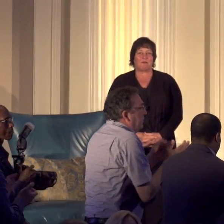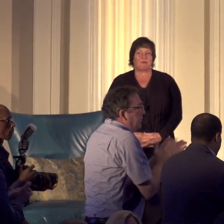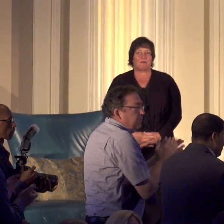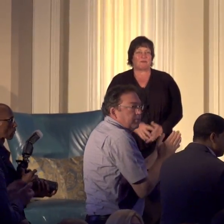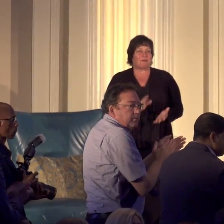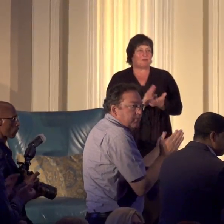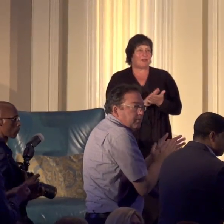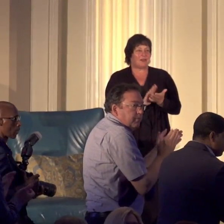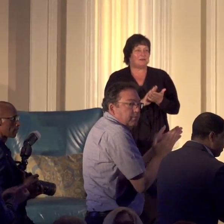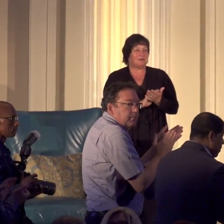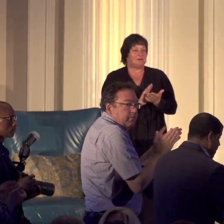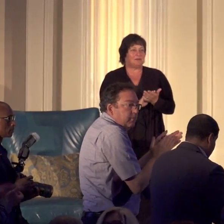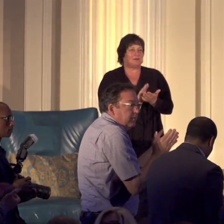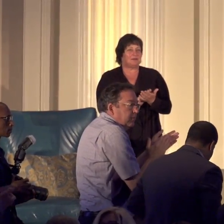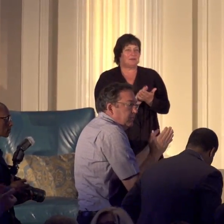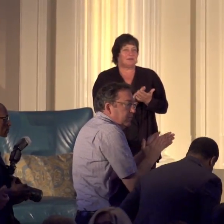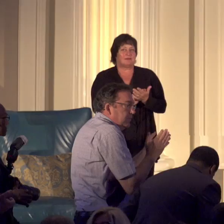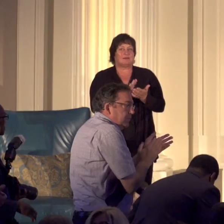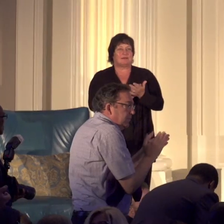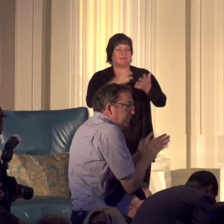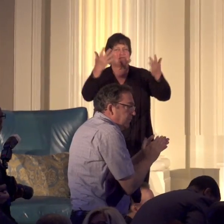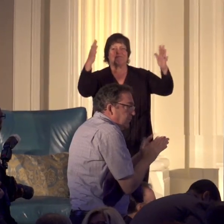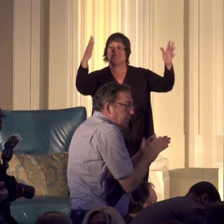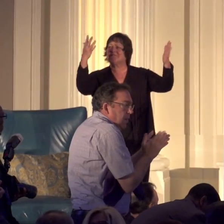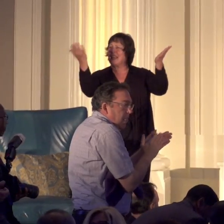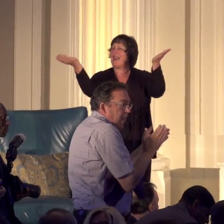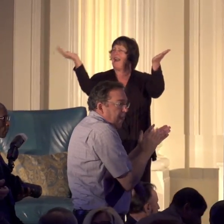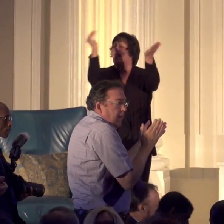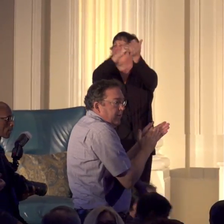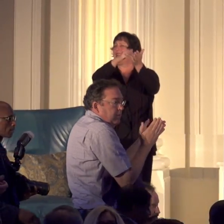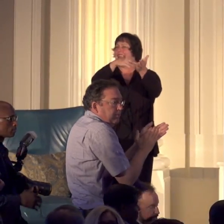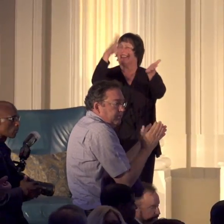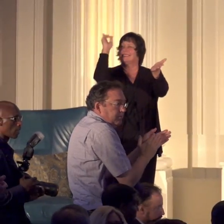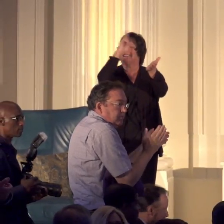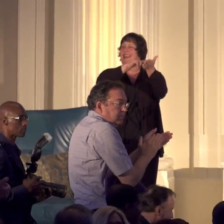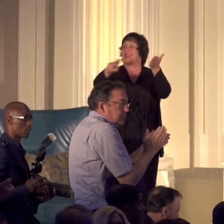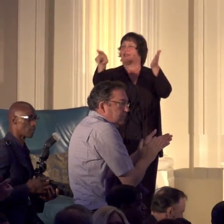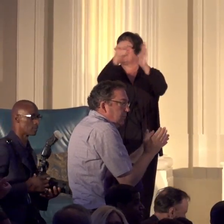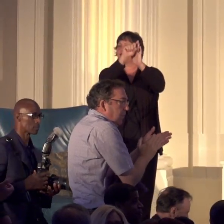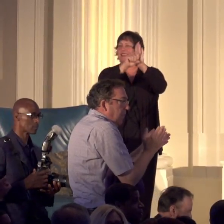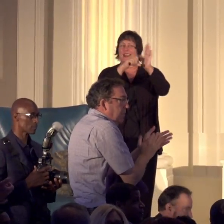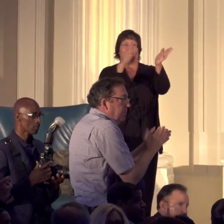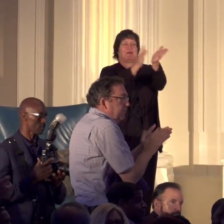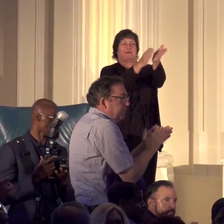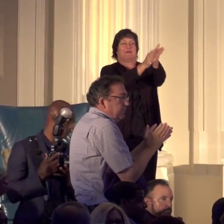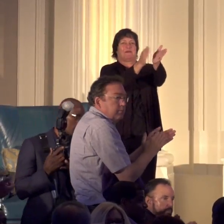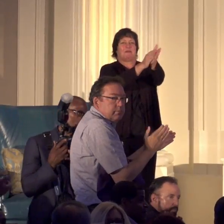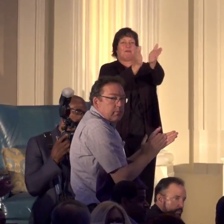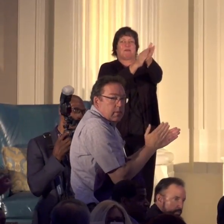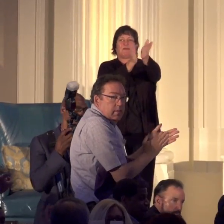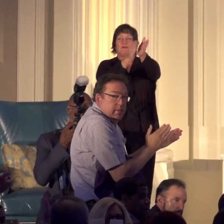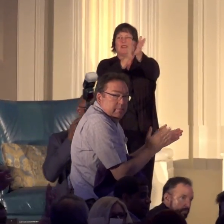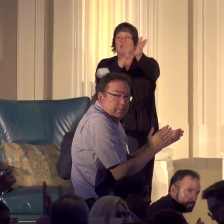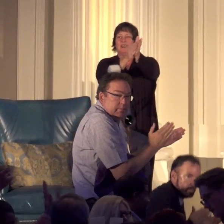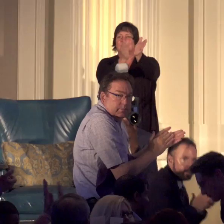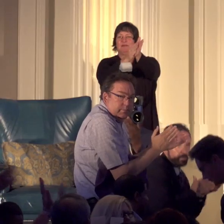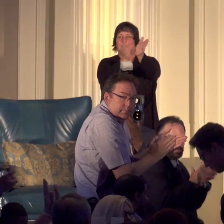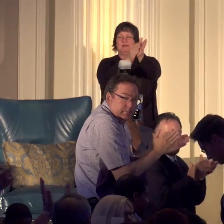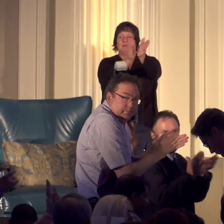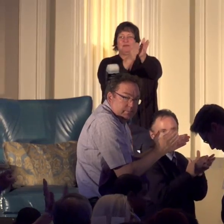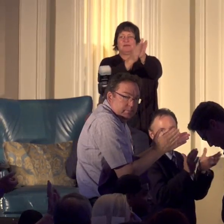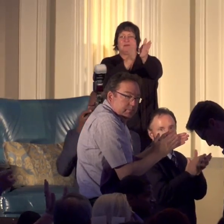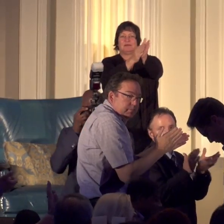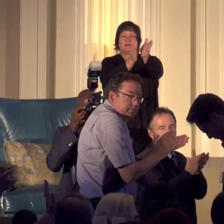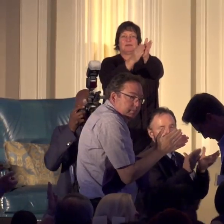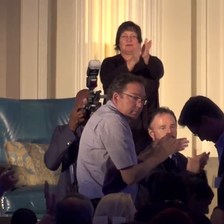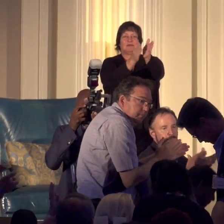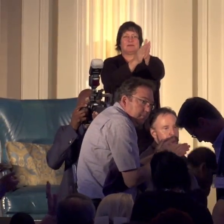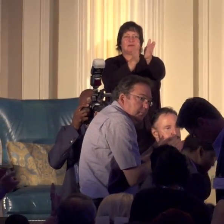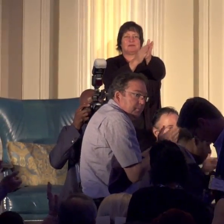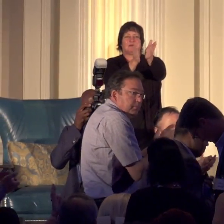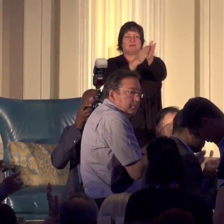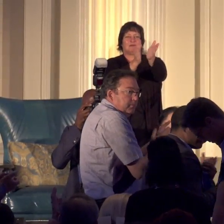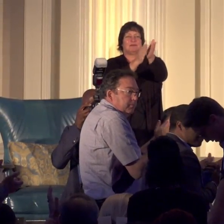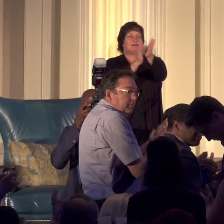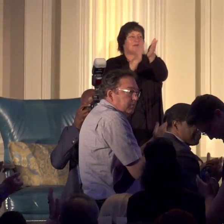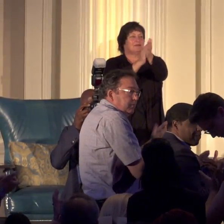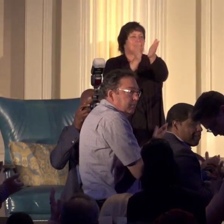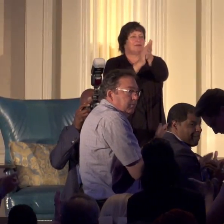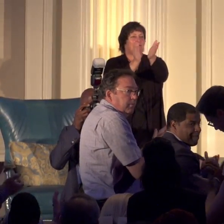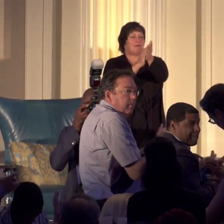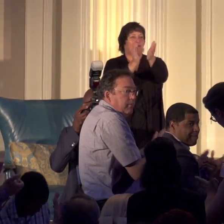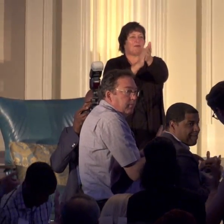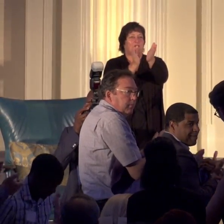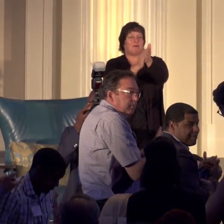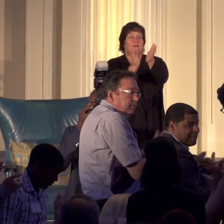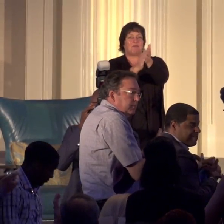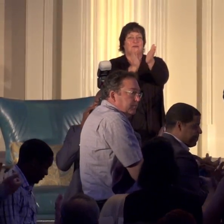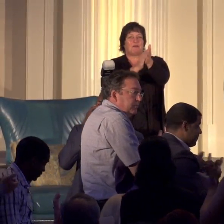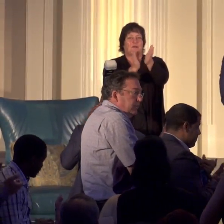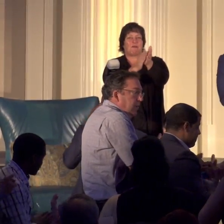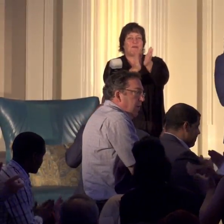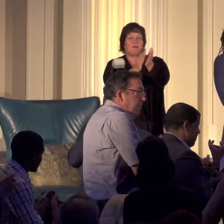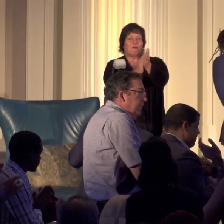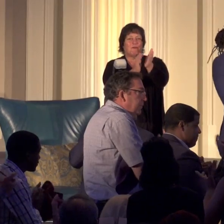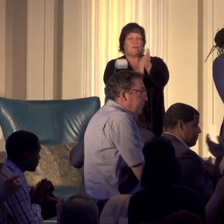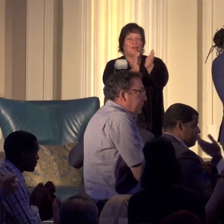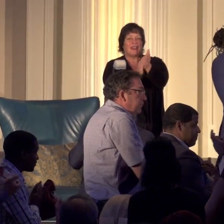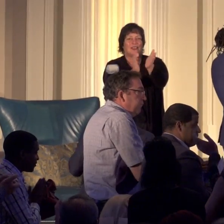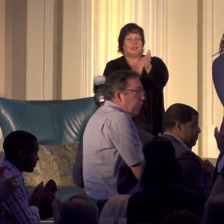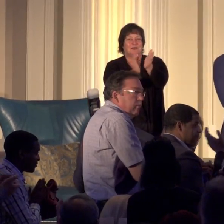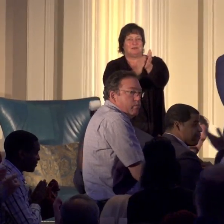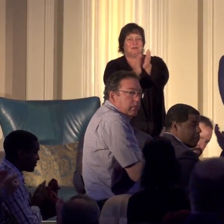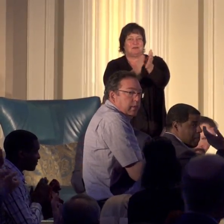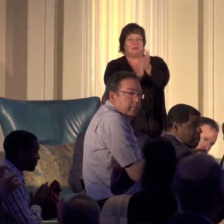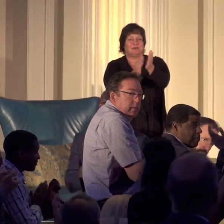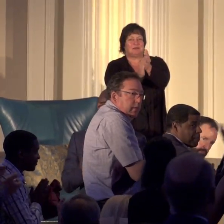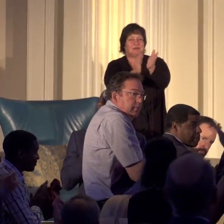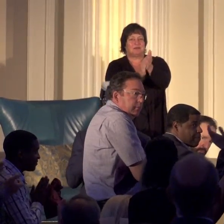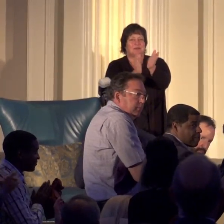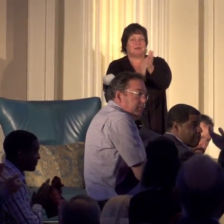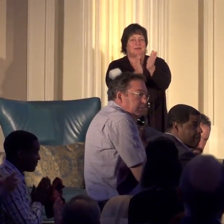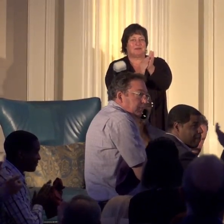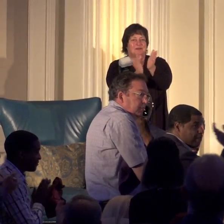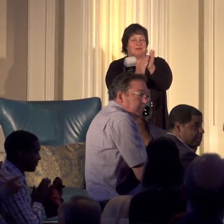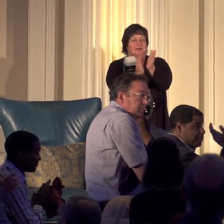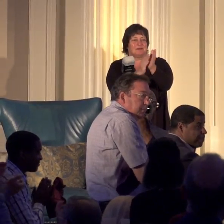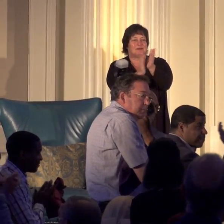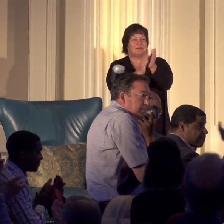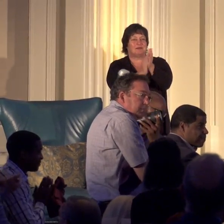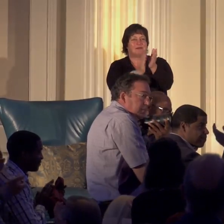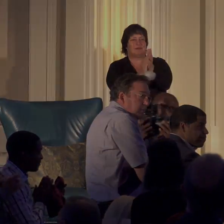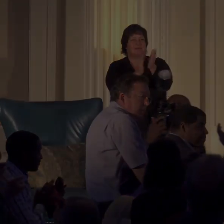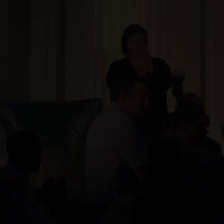let's let's give another out of applause for secretary of state distances